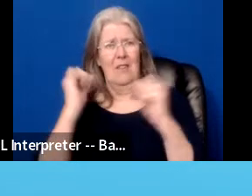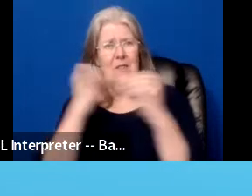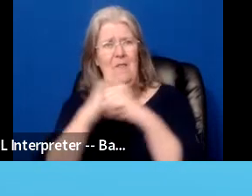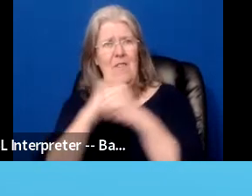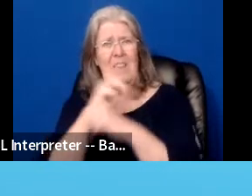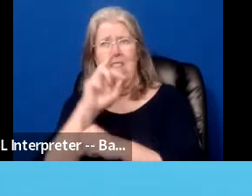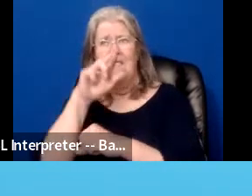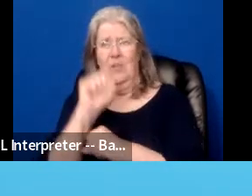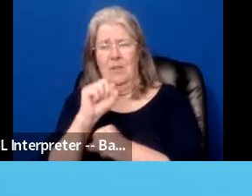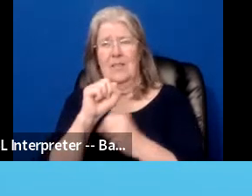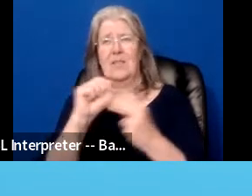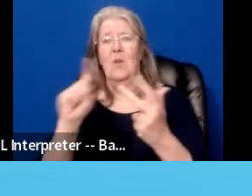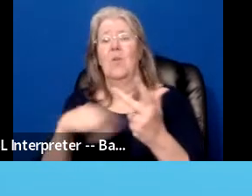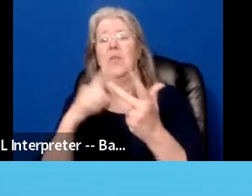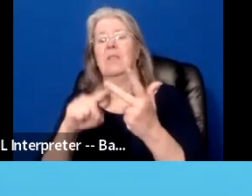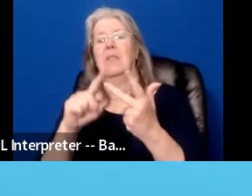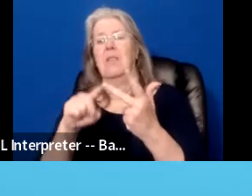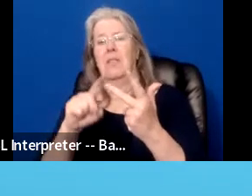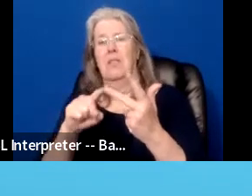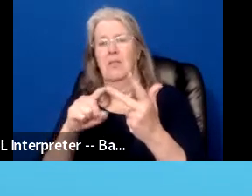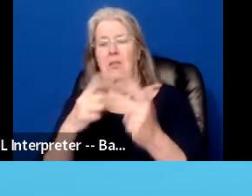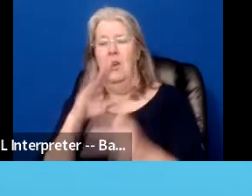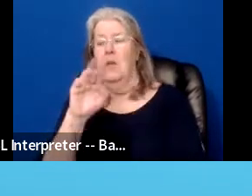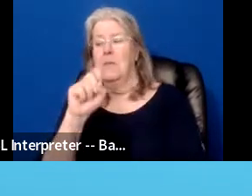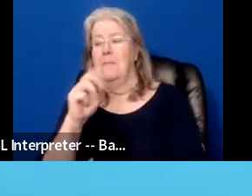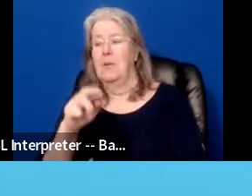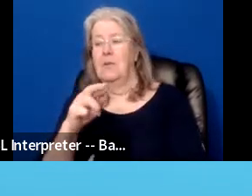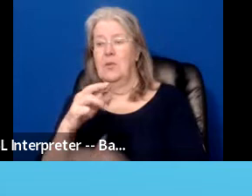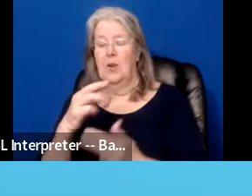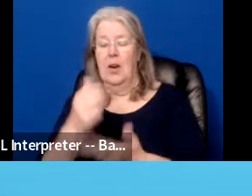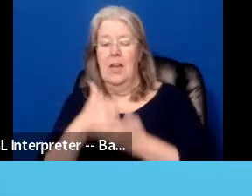you have to continue -- to that's why we're having people get boosters so it's your immune system